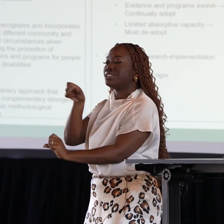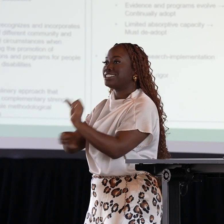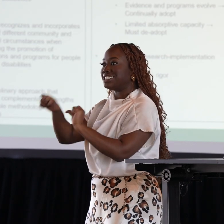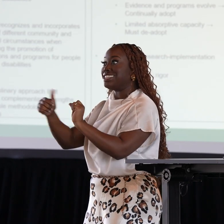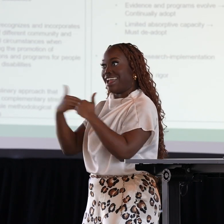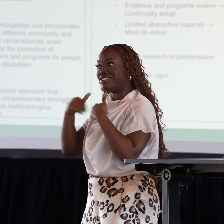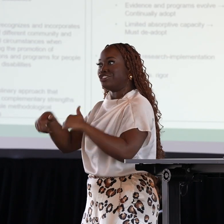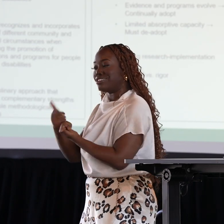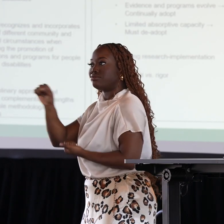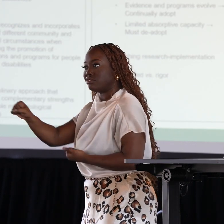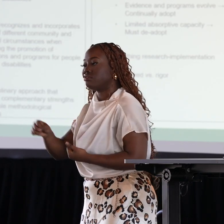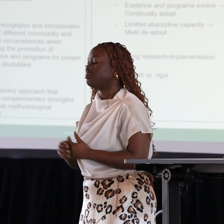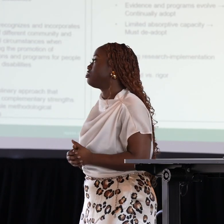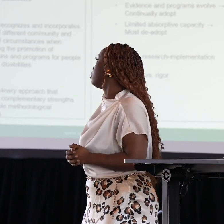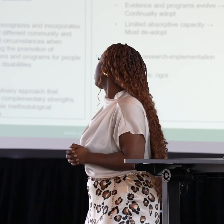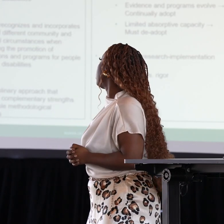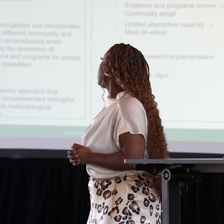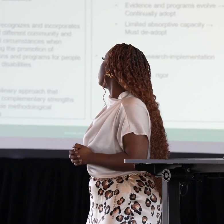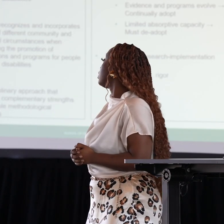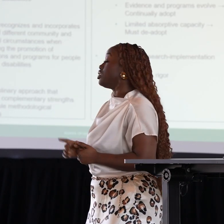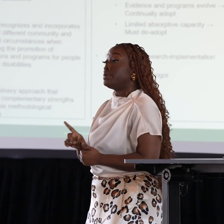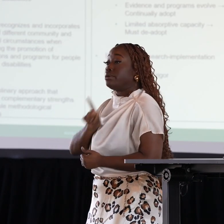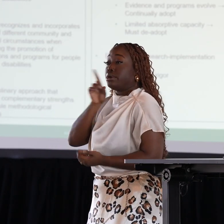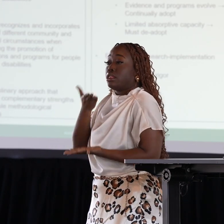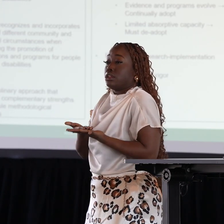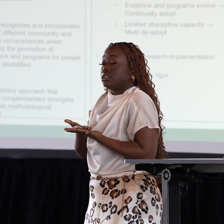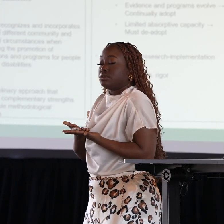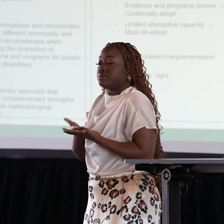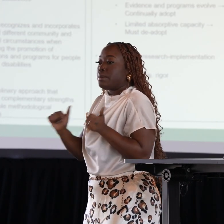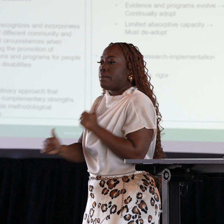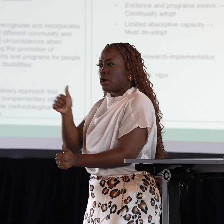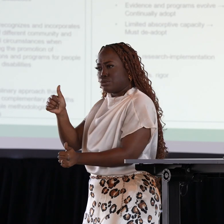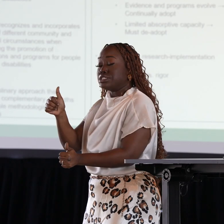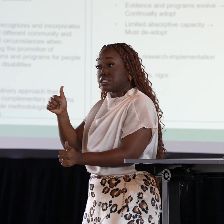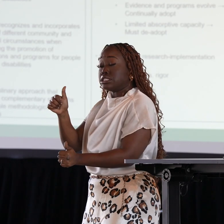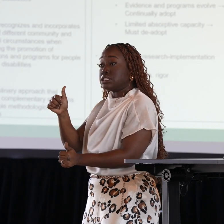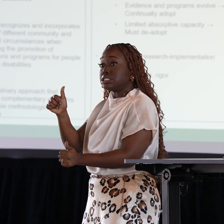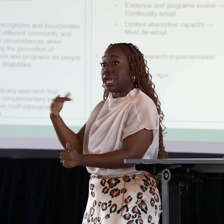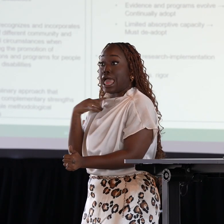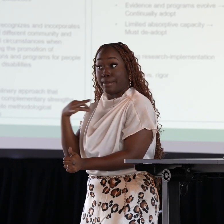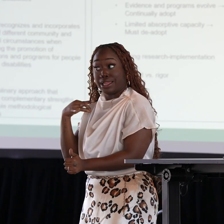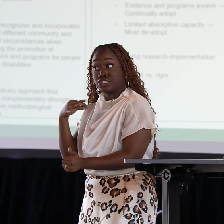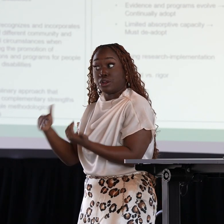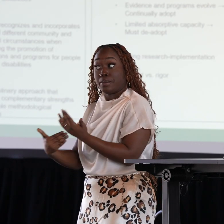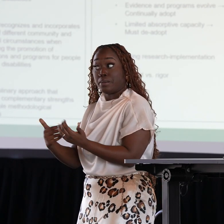challenges. The reality of most applications and most people is